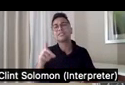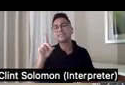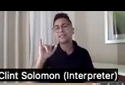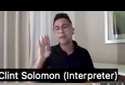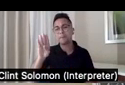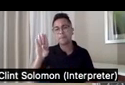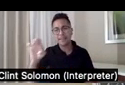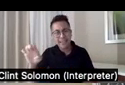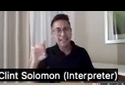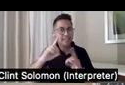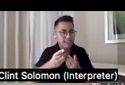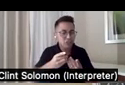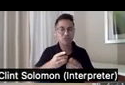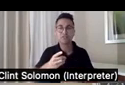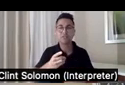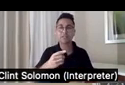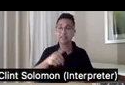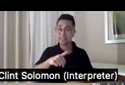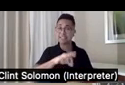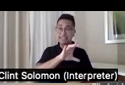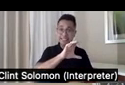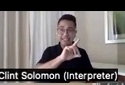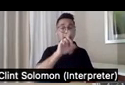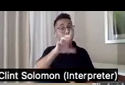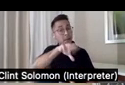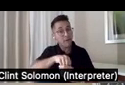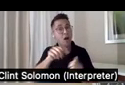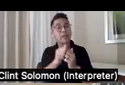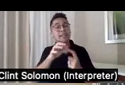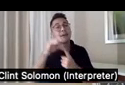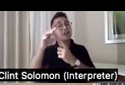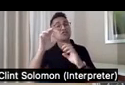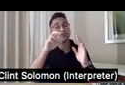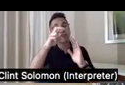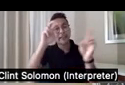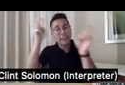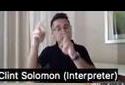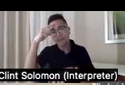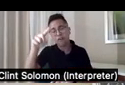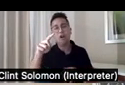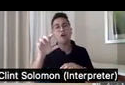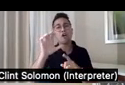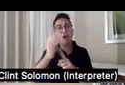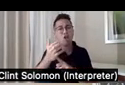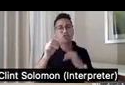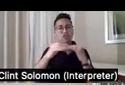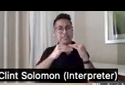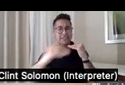participated in a special issue on culturally sustaining practices for teaching exceptional